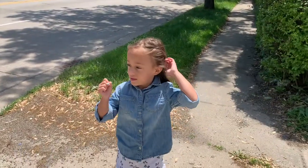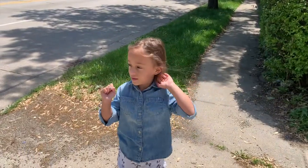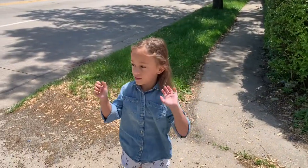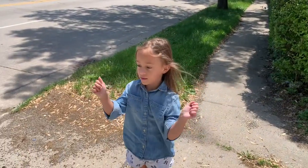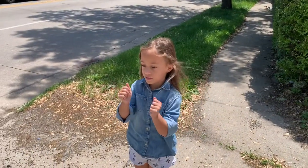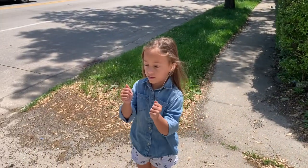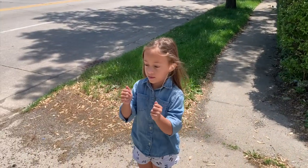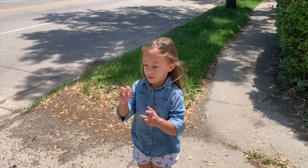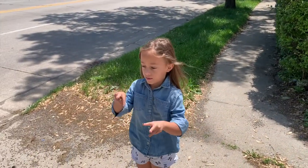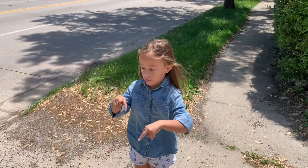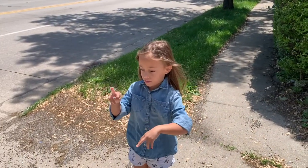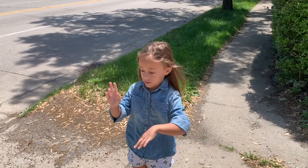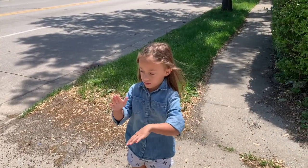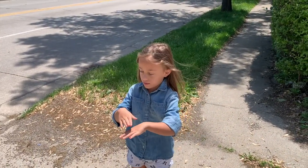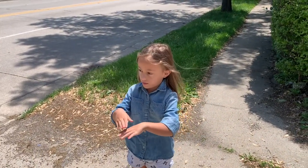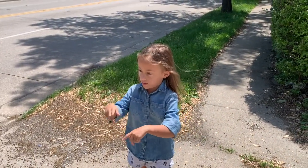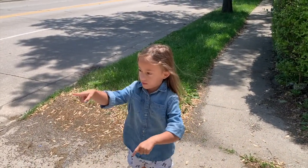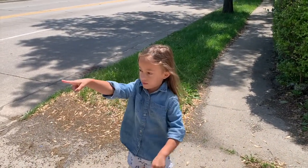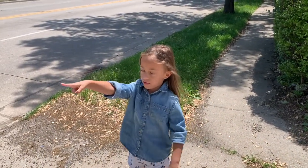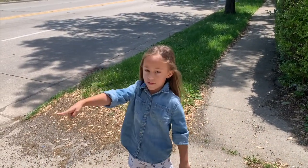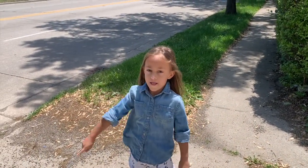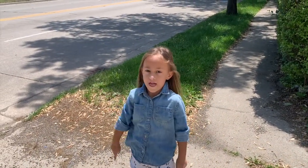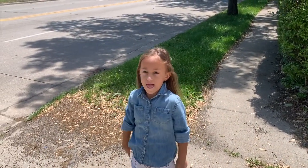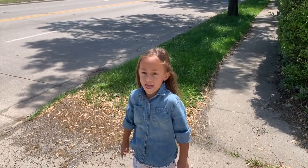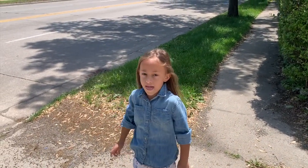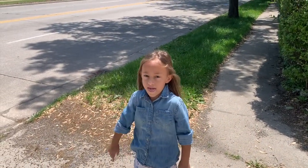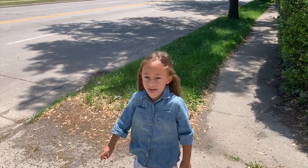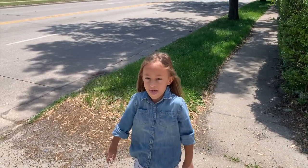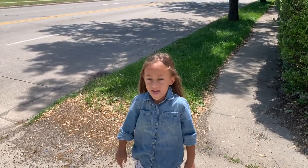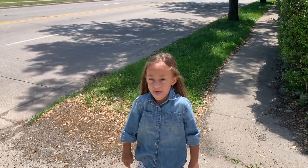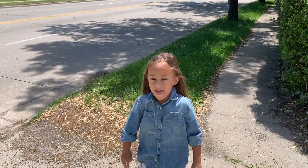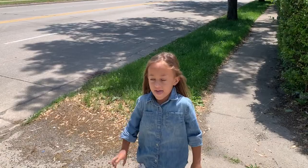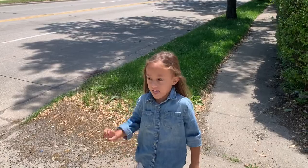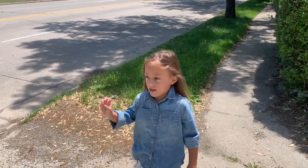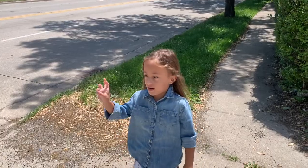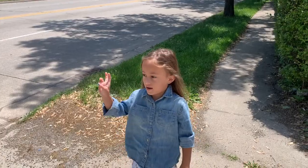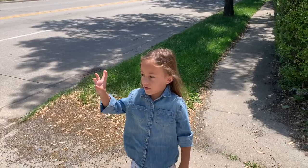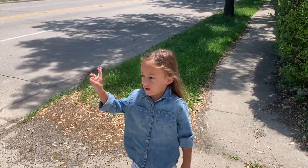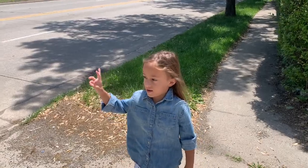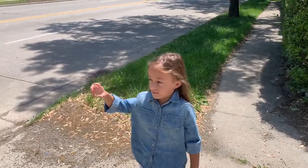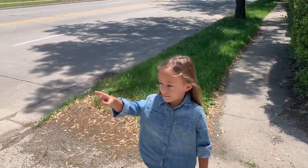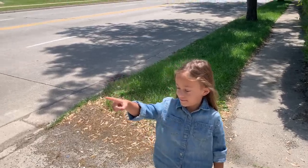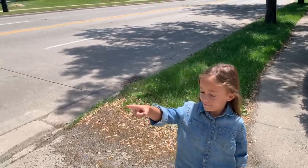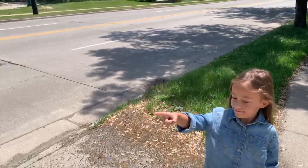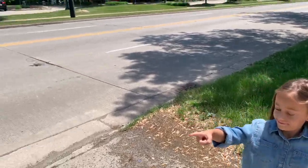Ice cream with people on there.....66. Look there.